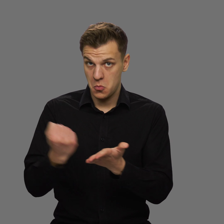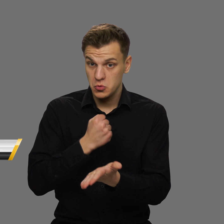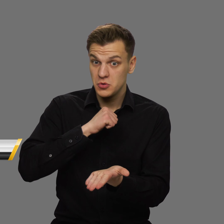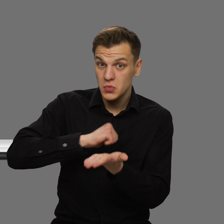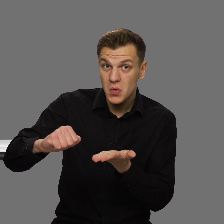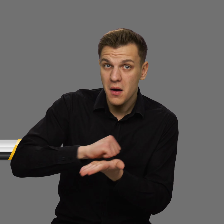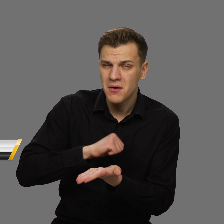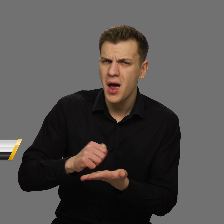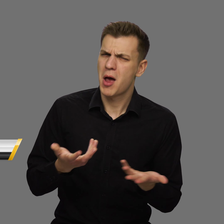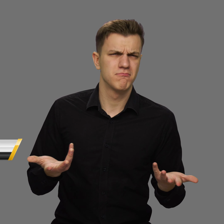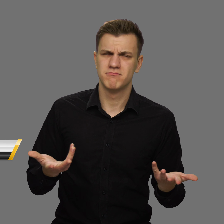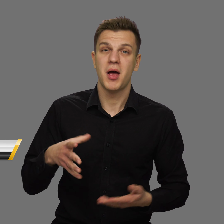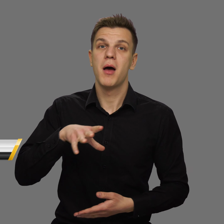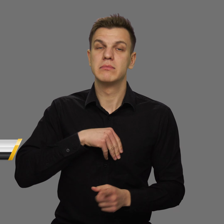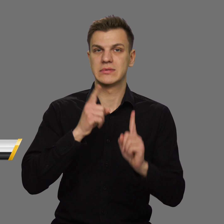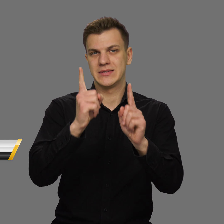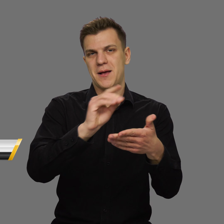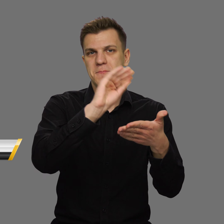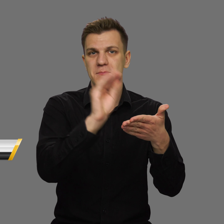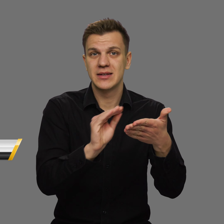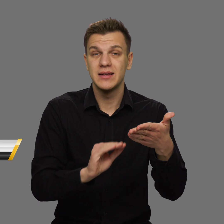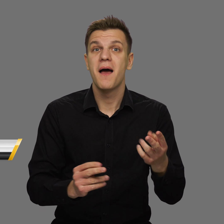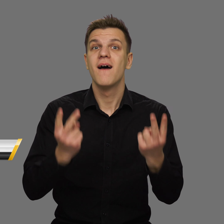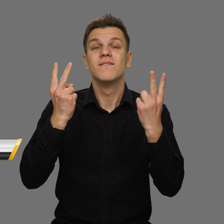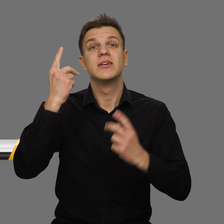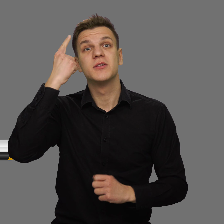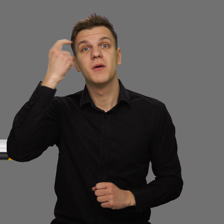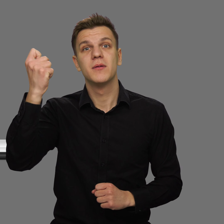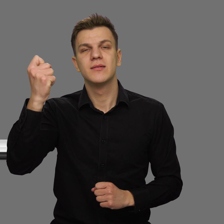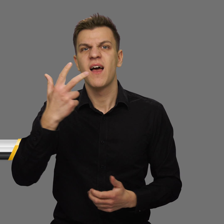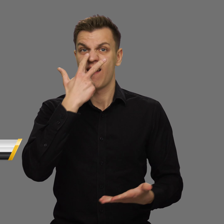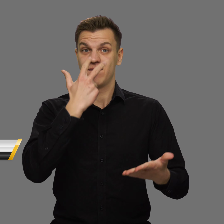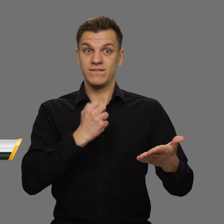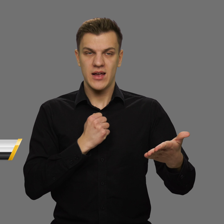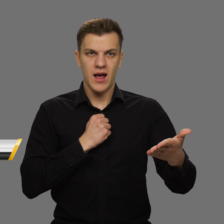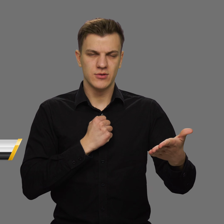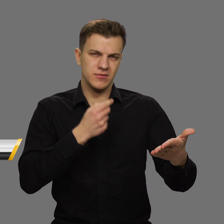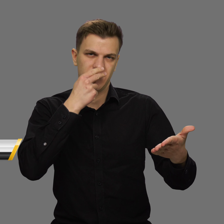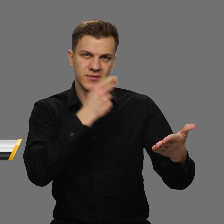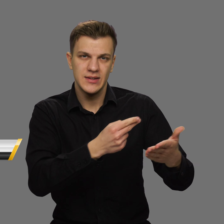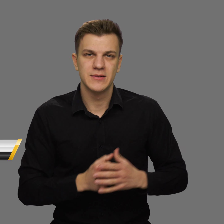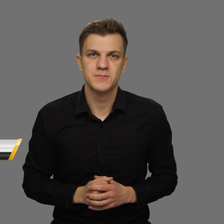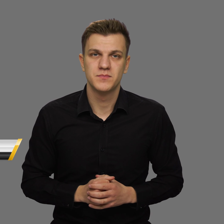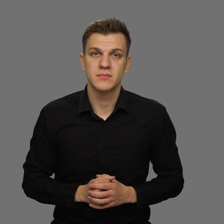does not have to be printed, you can write it by hand on a piece of paper, must, however, be legible.